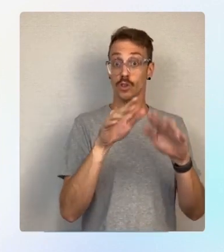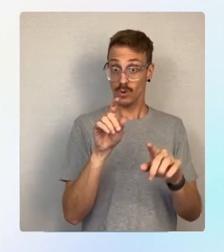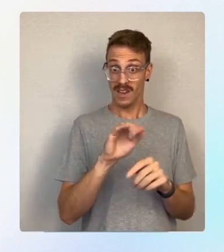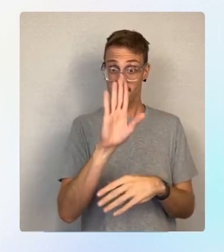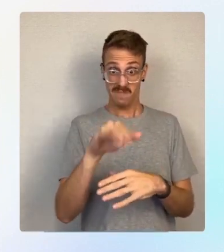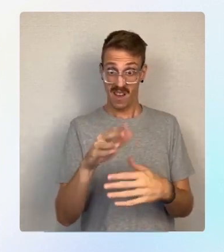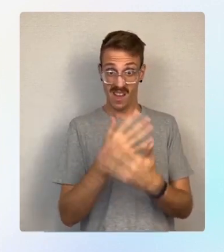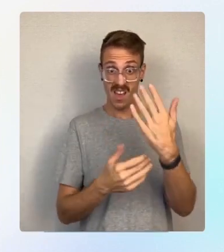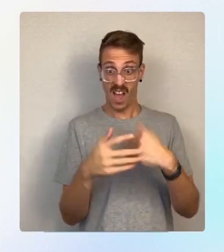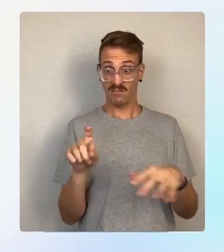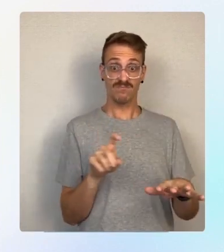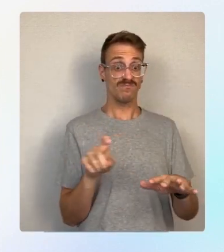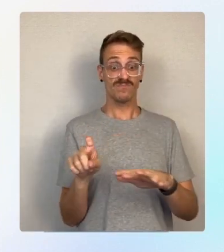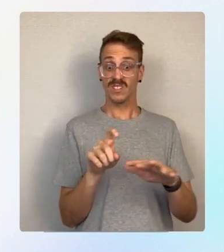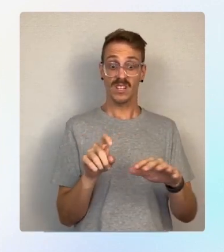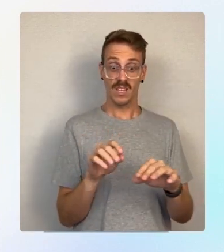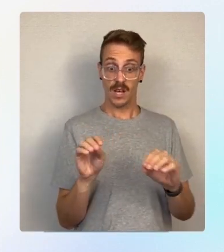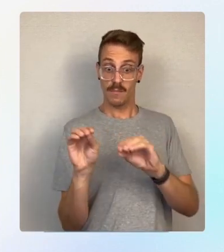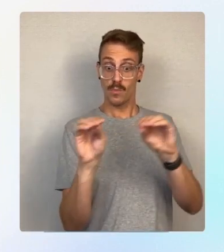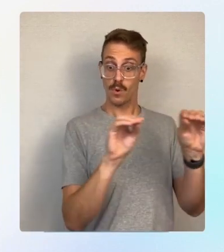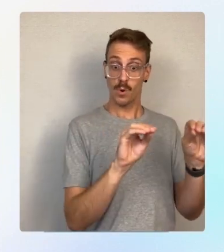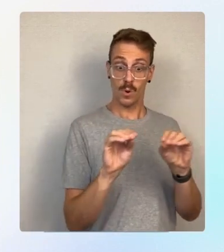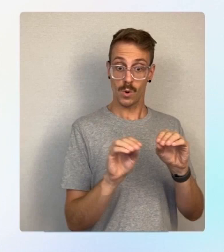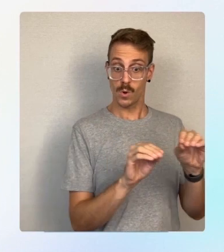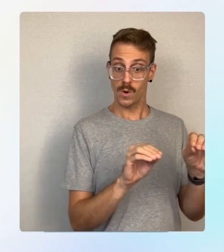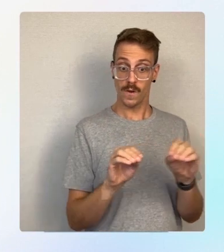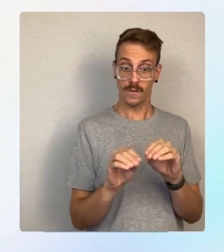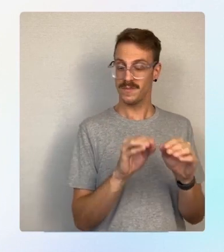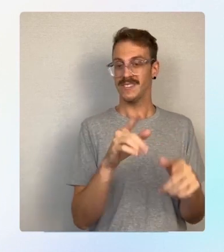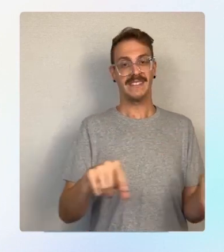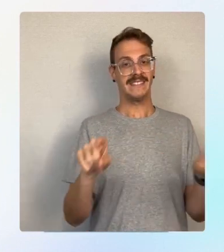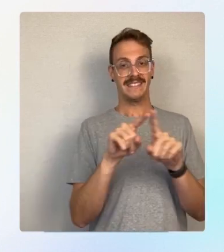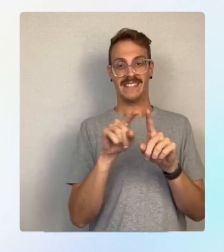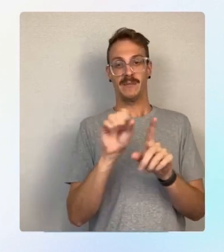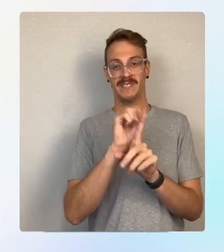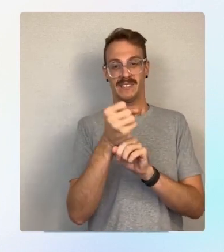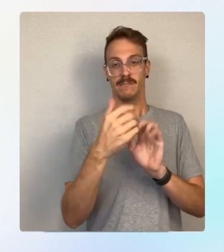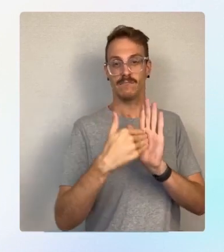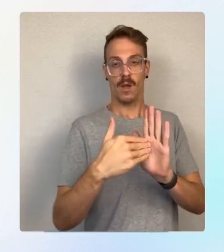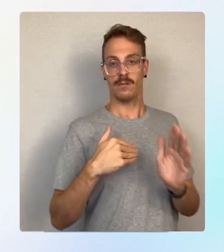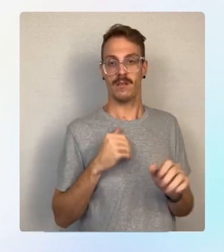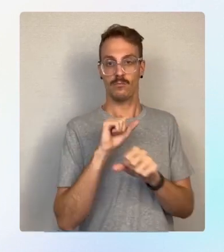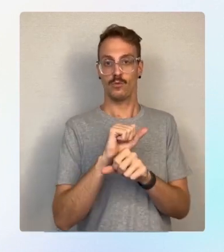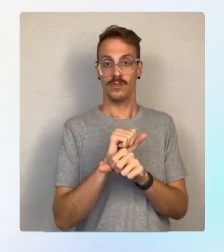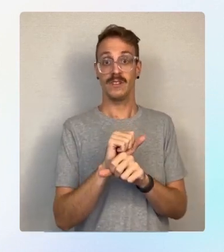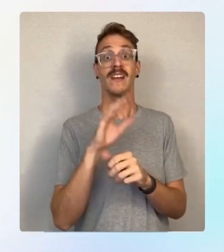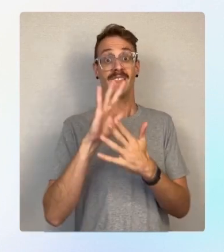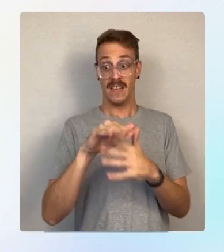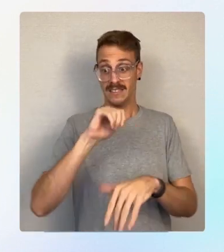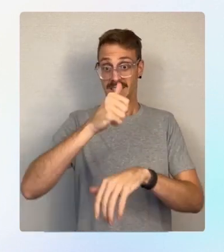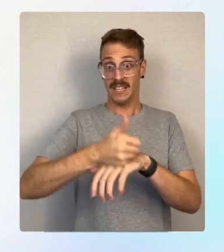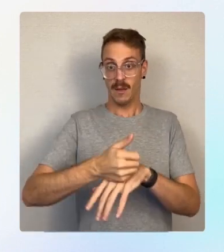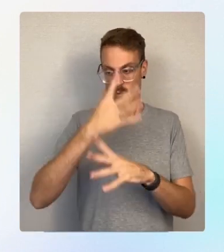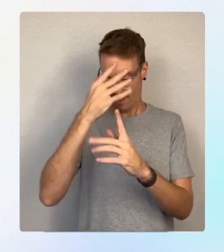across the wall and furniture like this. This is the Scene Model at work. It makes him aware of the 3D geometry of the room.